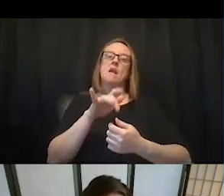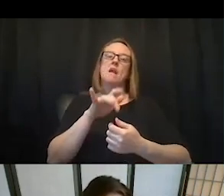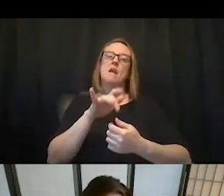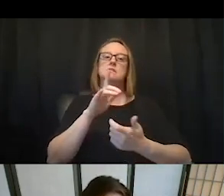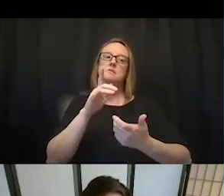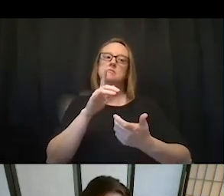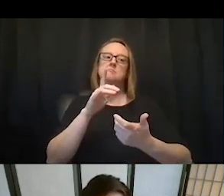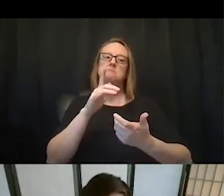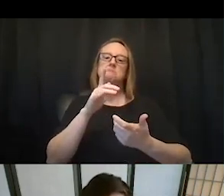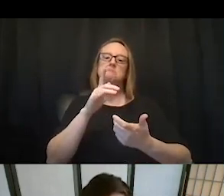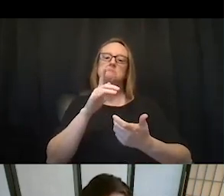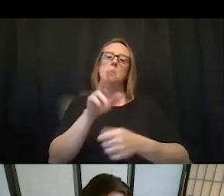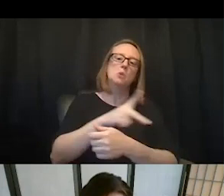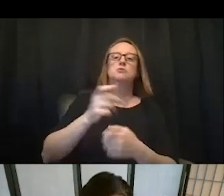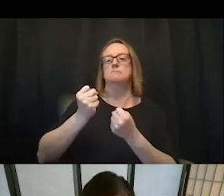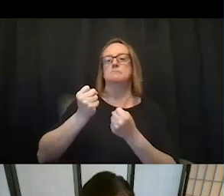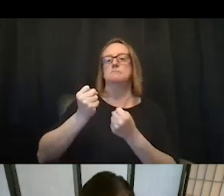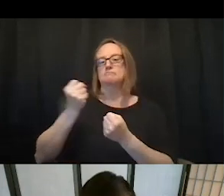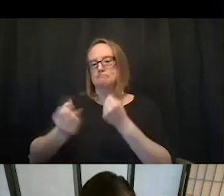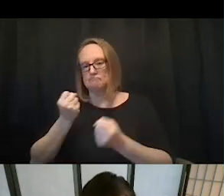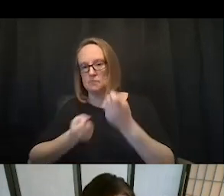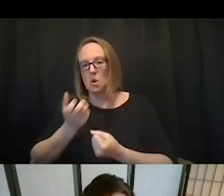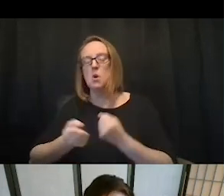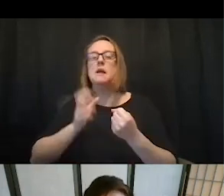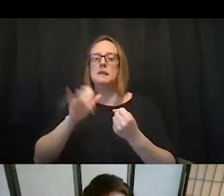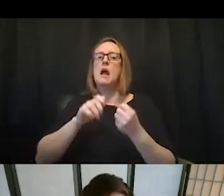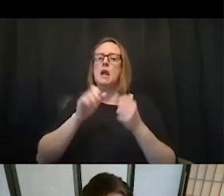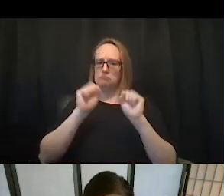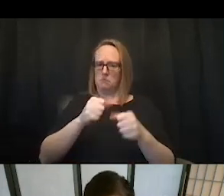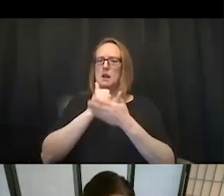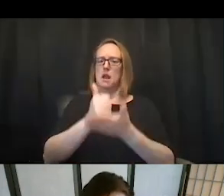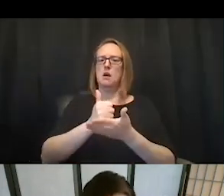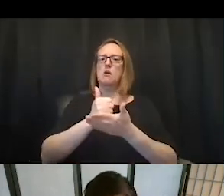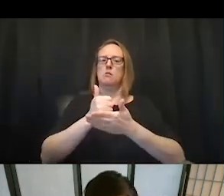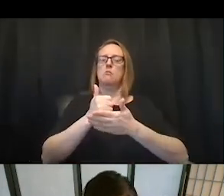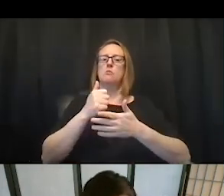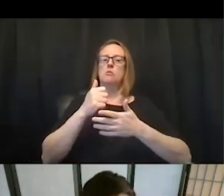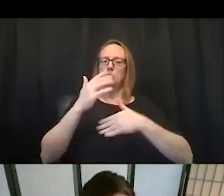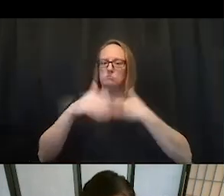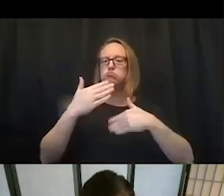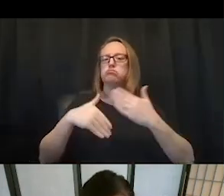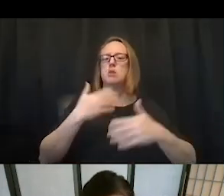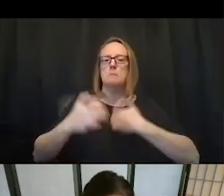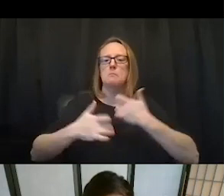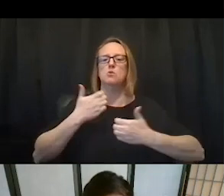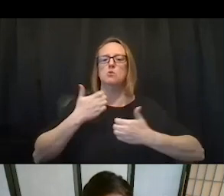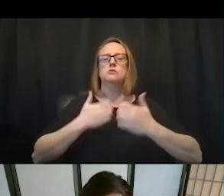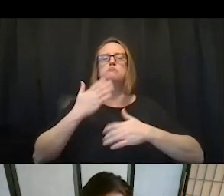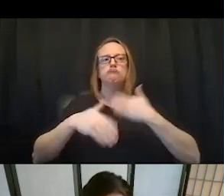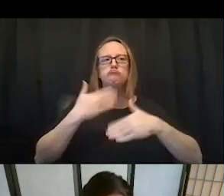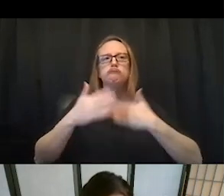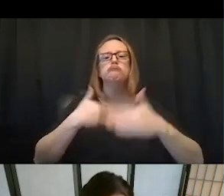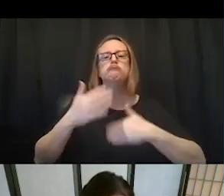um way to process these waves of emotion. Art, music, body movement, poetry are all you